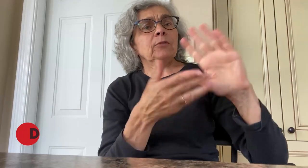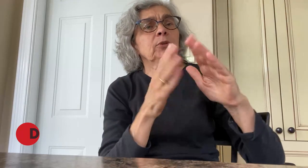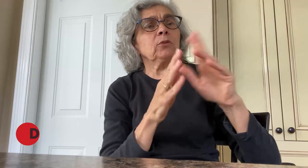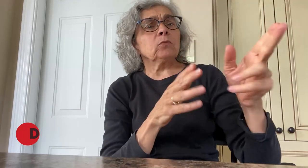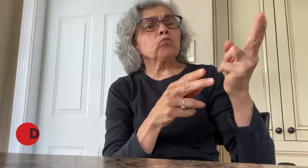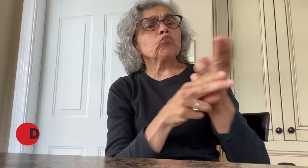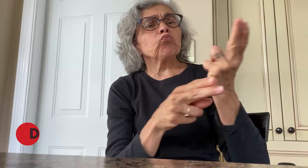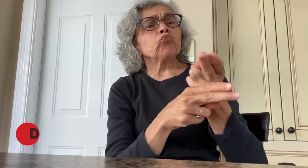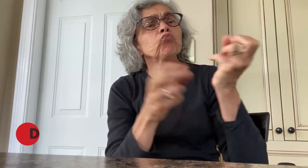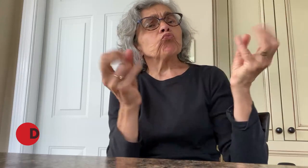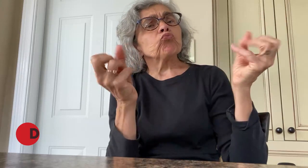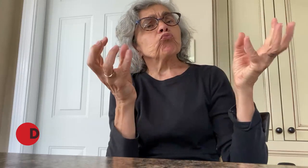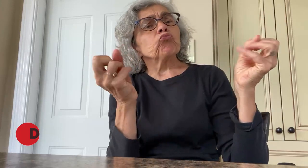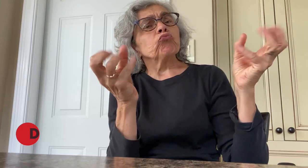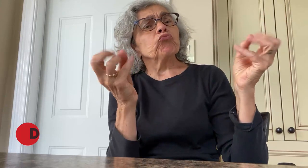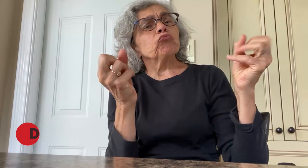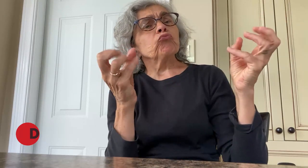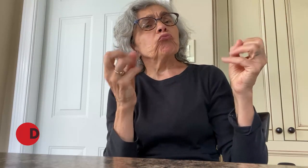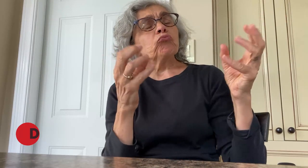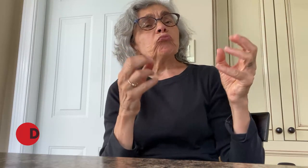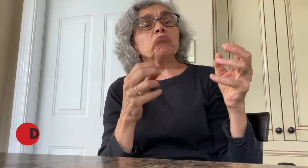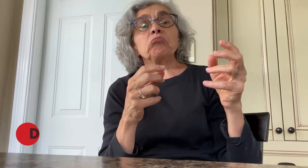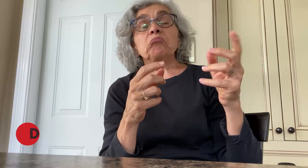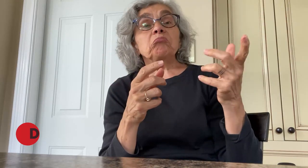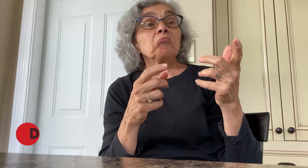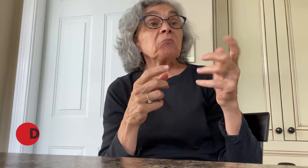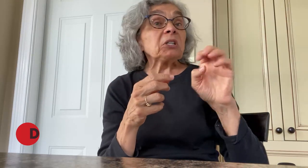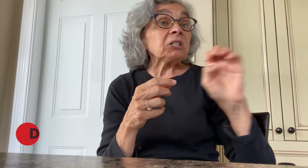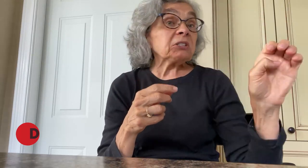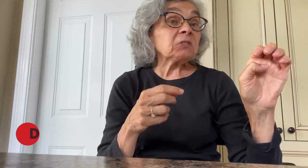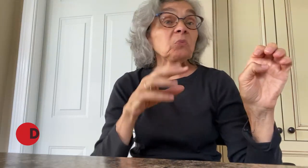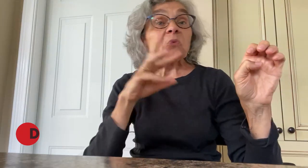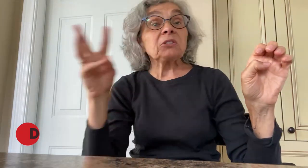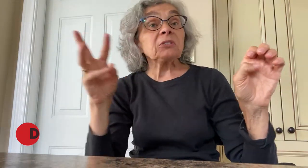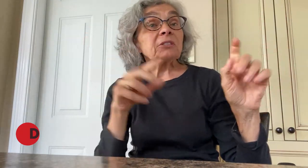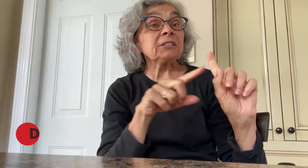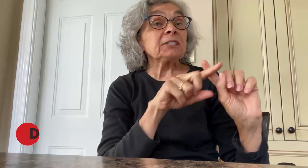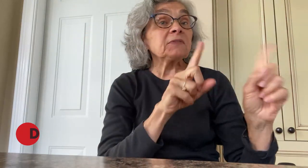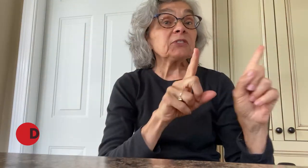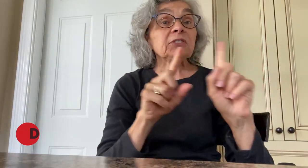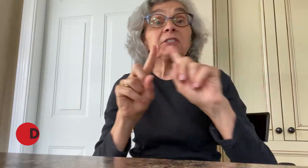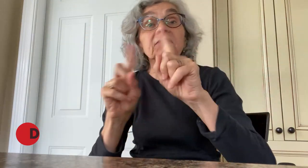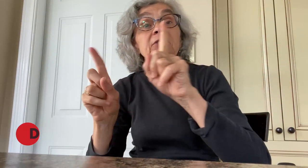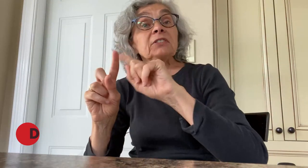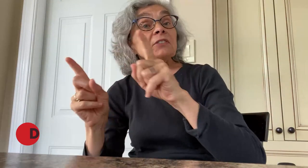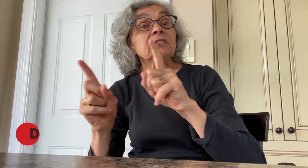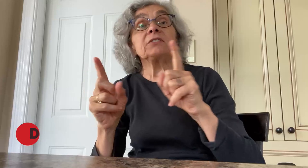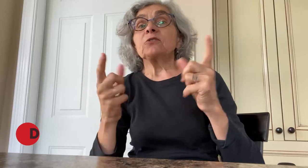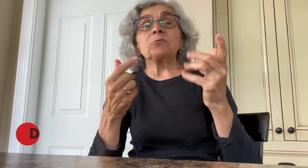regardless of differences whether it was on the east or the west coast.